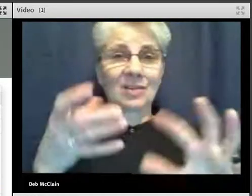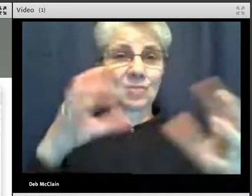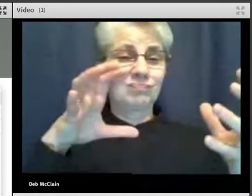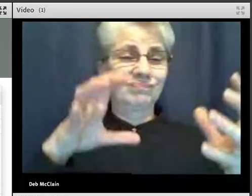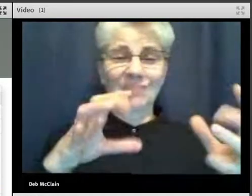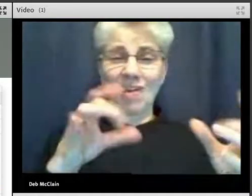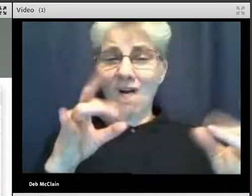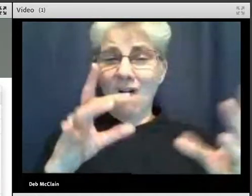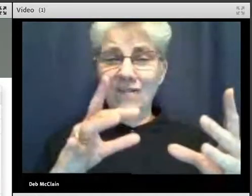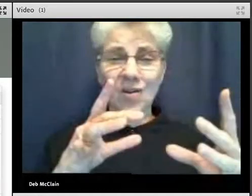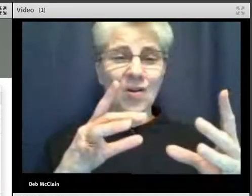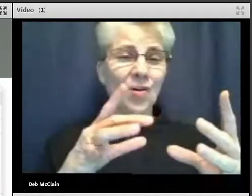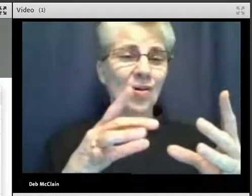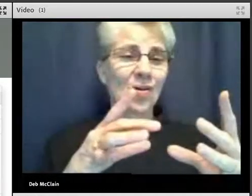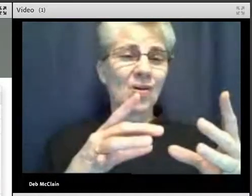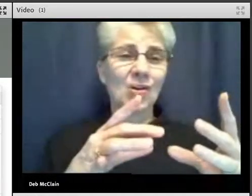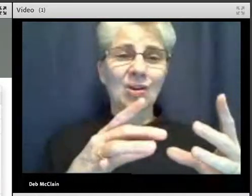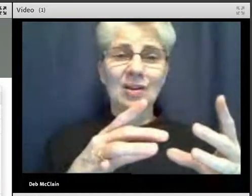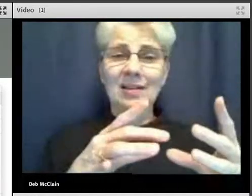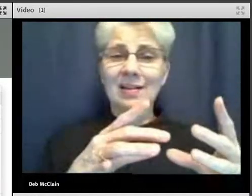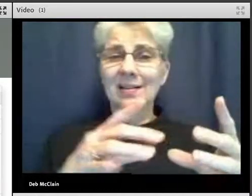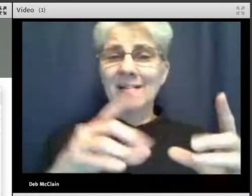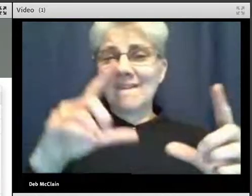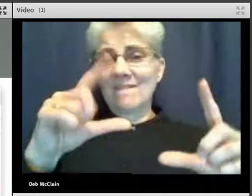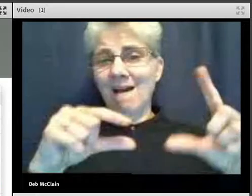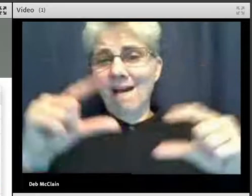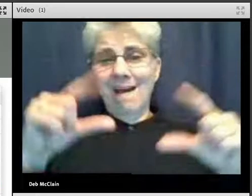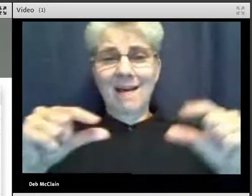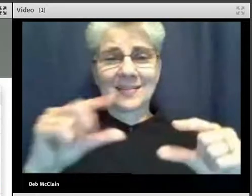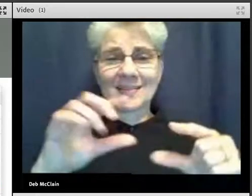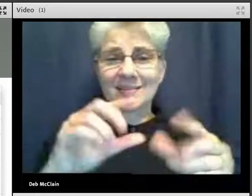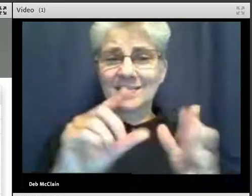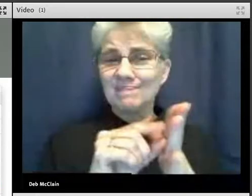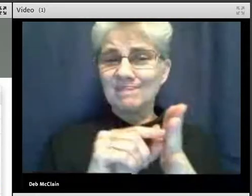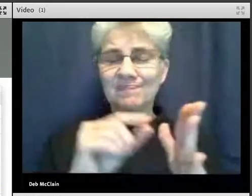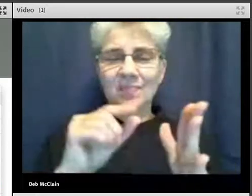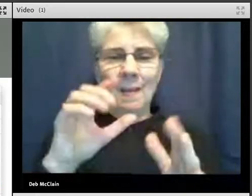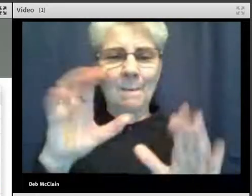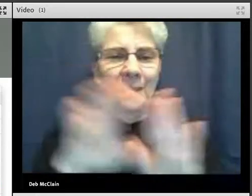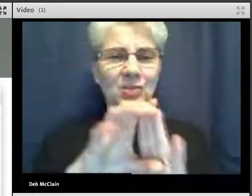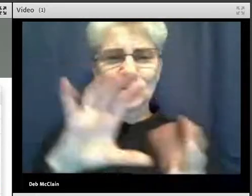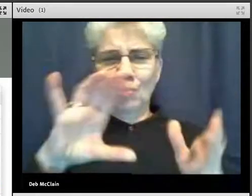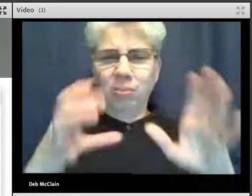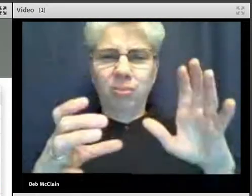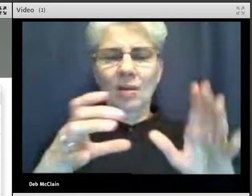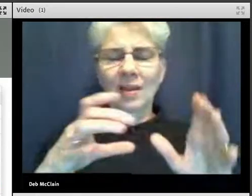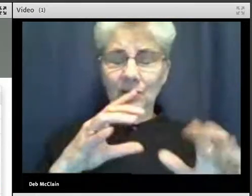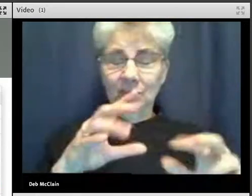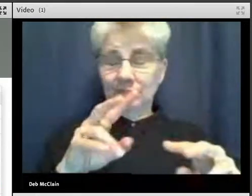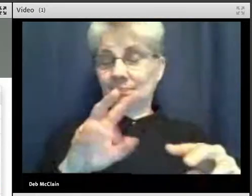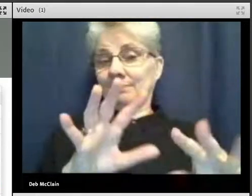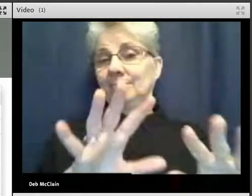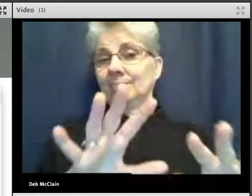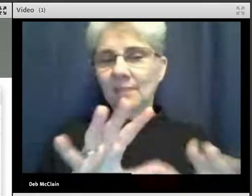and things are just awful, like fonts or giant fonts or small pictures are not aligned, right.